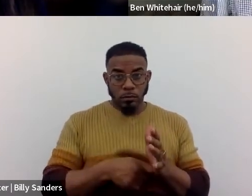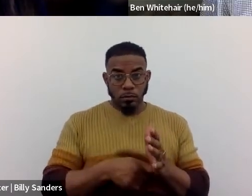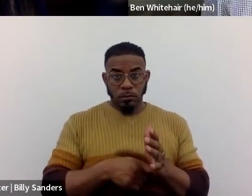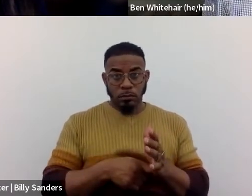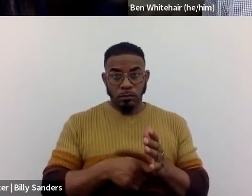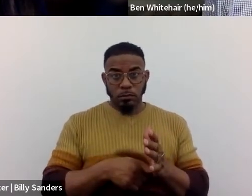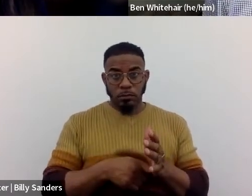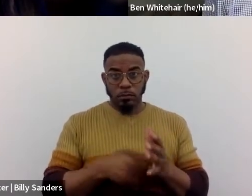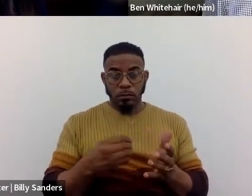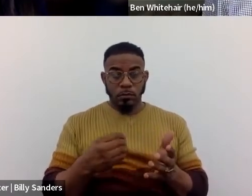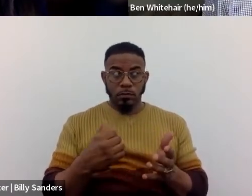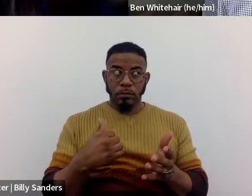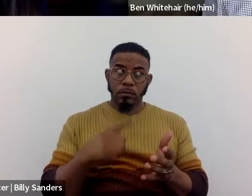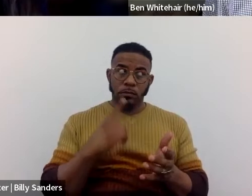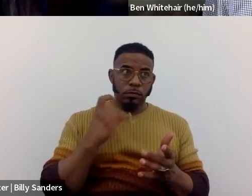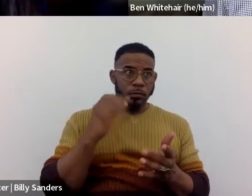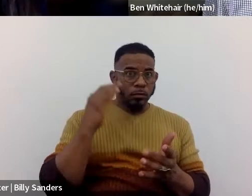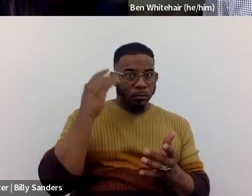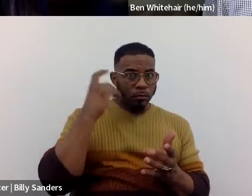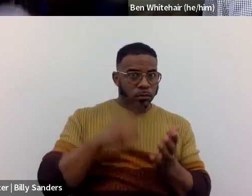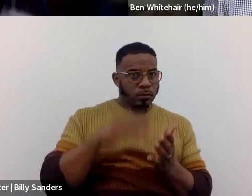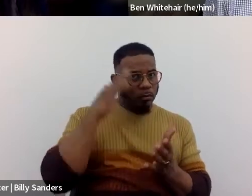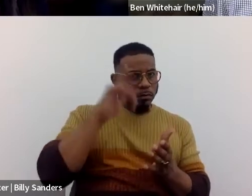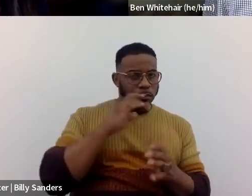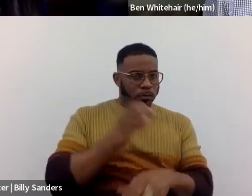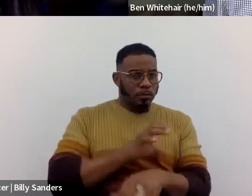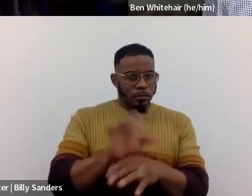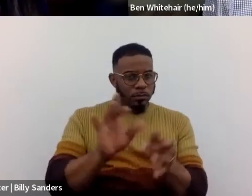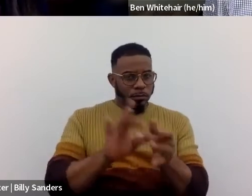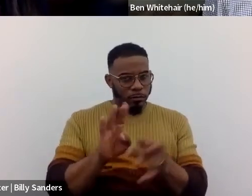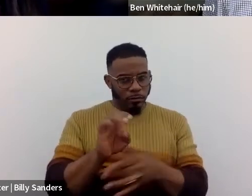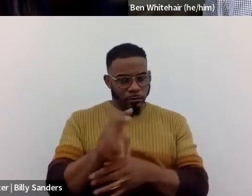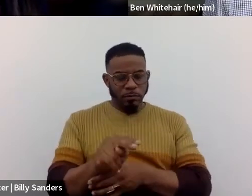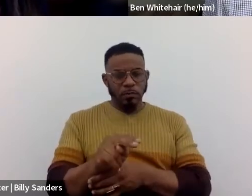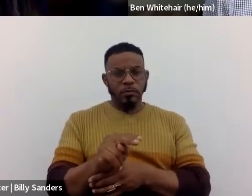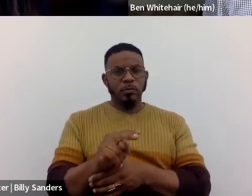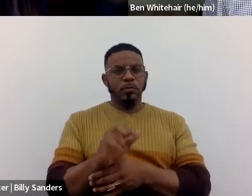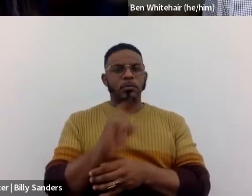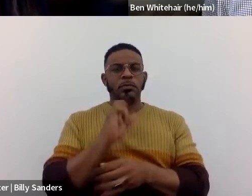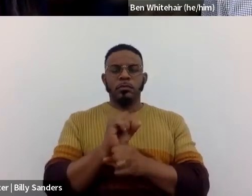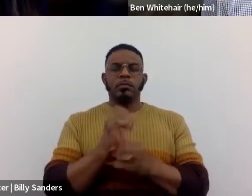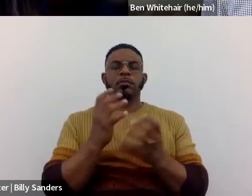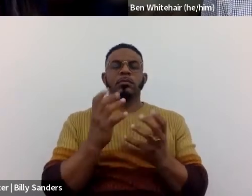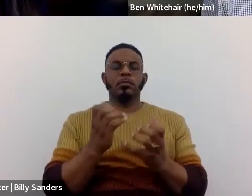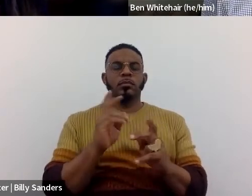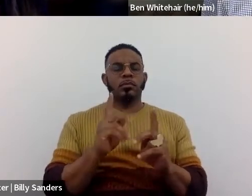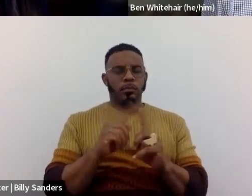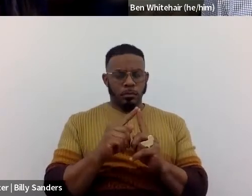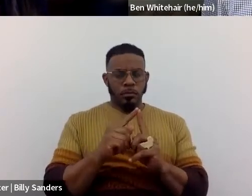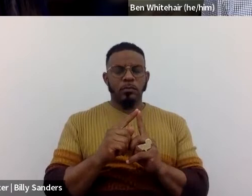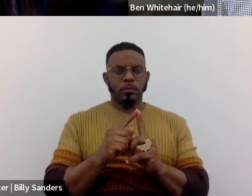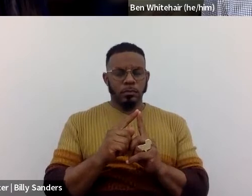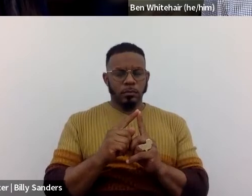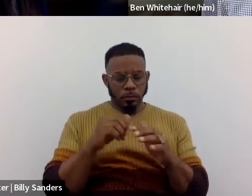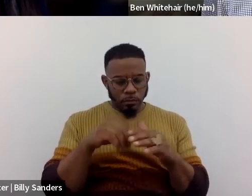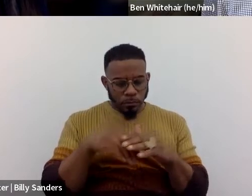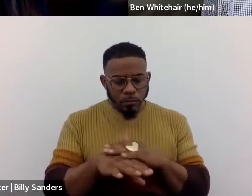and we just, knowledge is power as you mentioned, Ben, and we really want people to go into employment